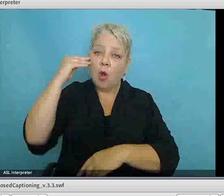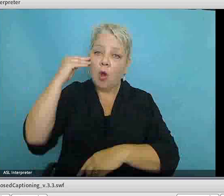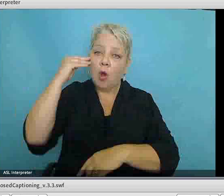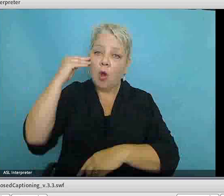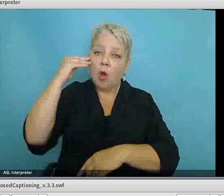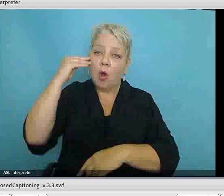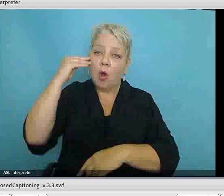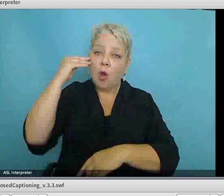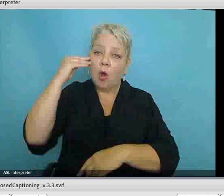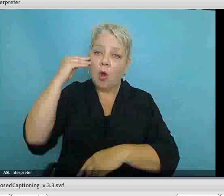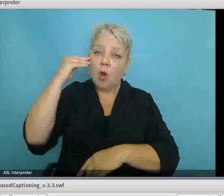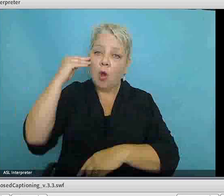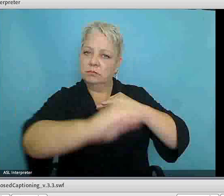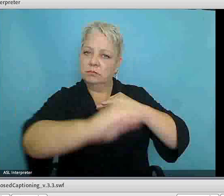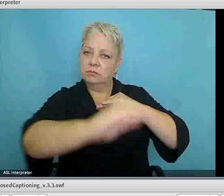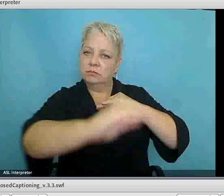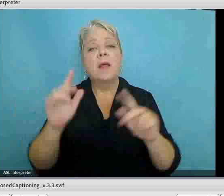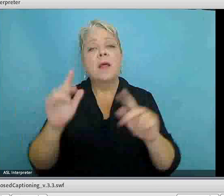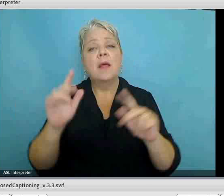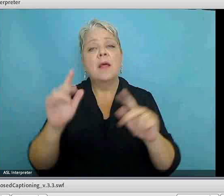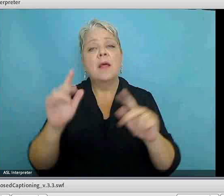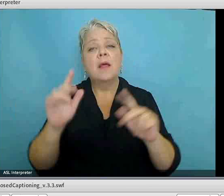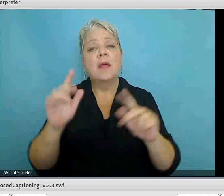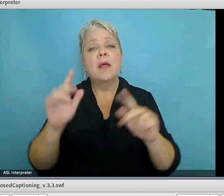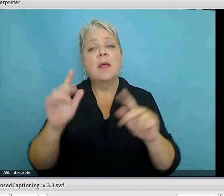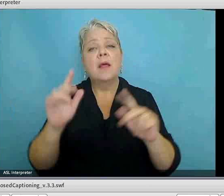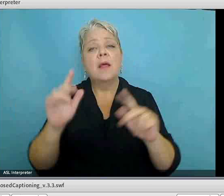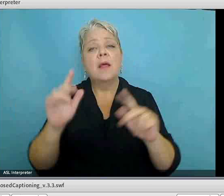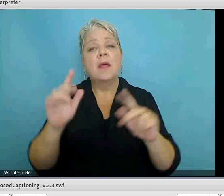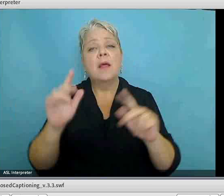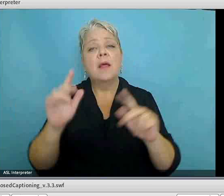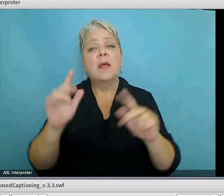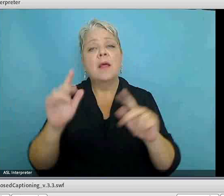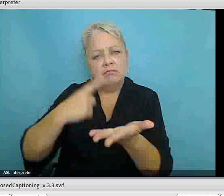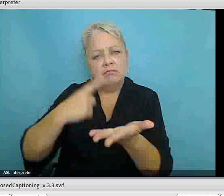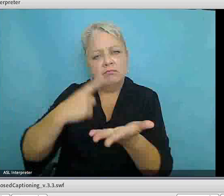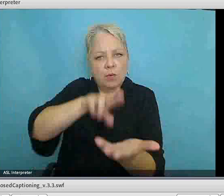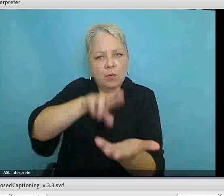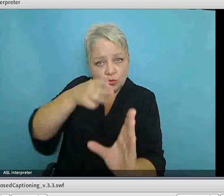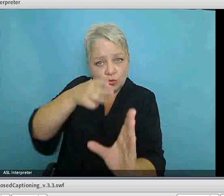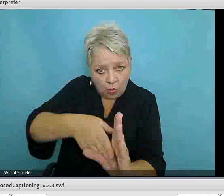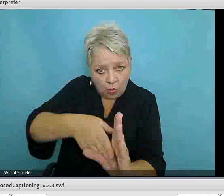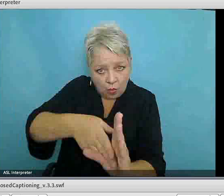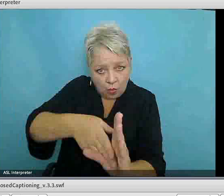for them and should be included in the Personal Care Plan.